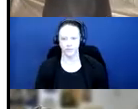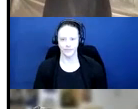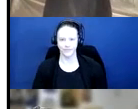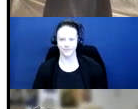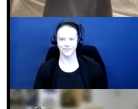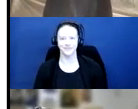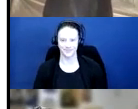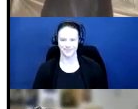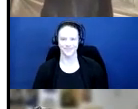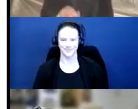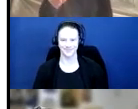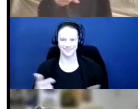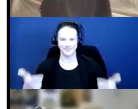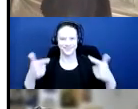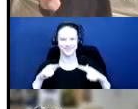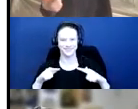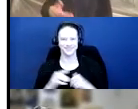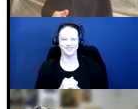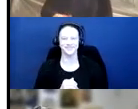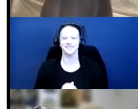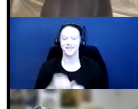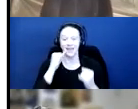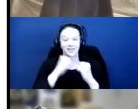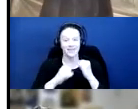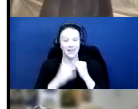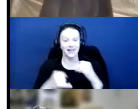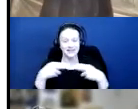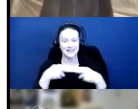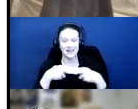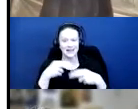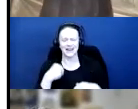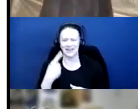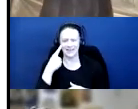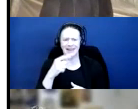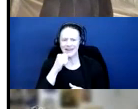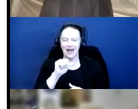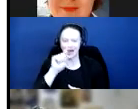and I think this is not just if your bill doesn't pass,